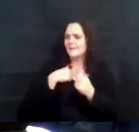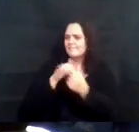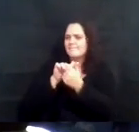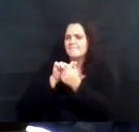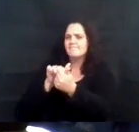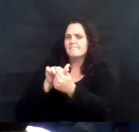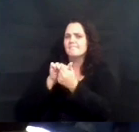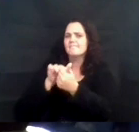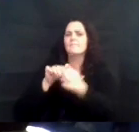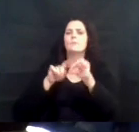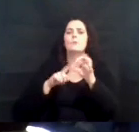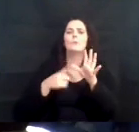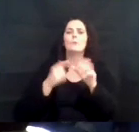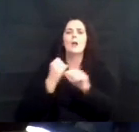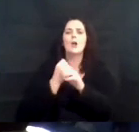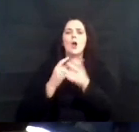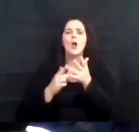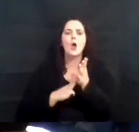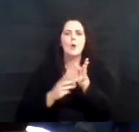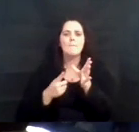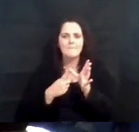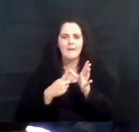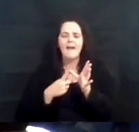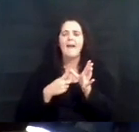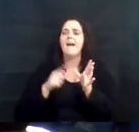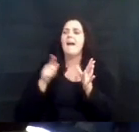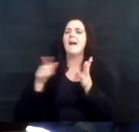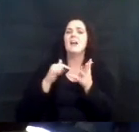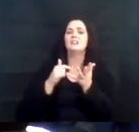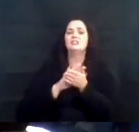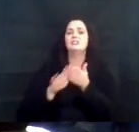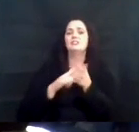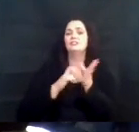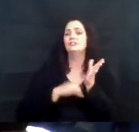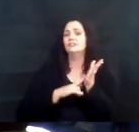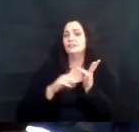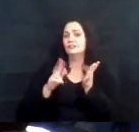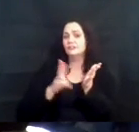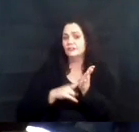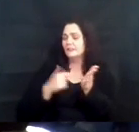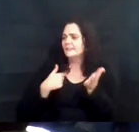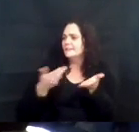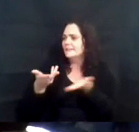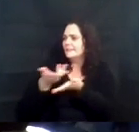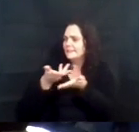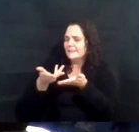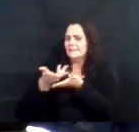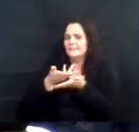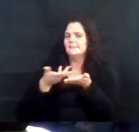at QAGOMA and we hope to be able to do another series of these in the very, in the very near future.